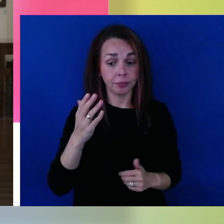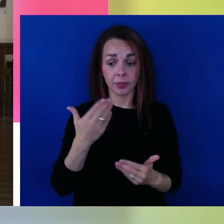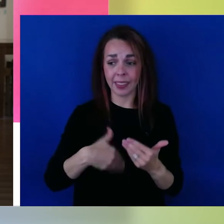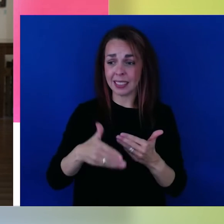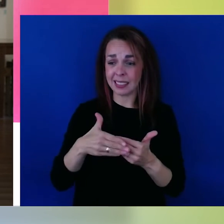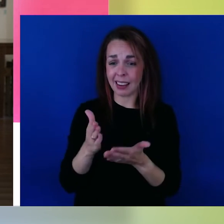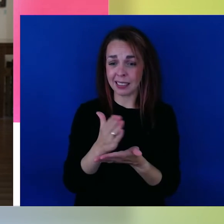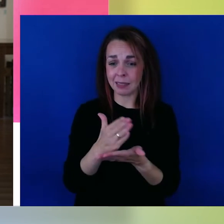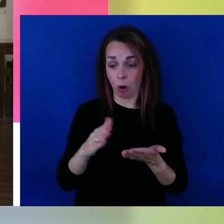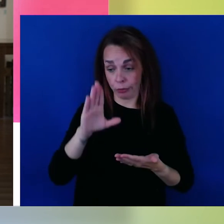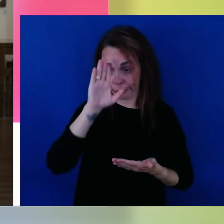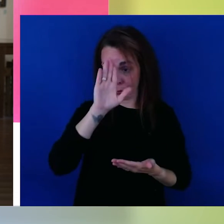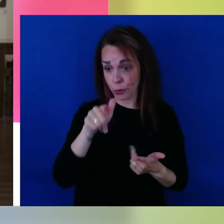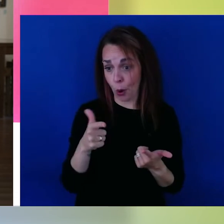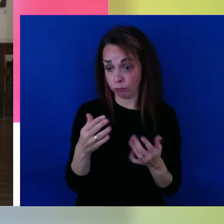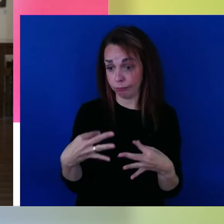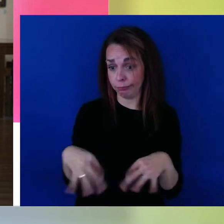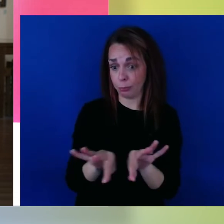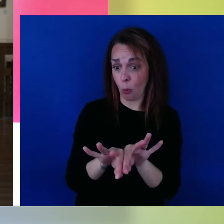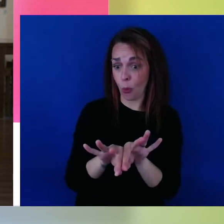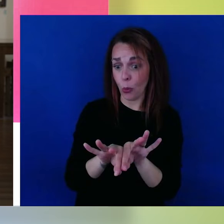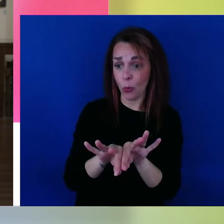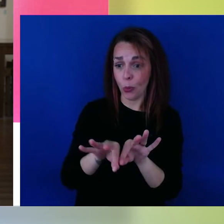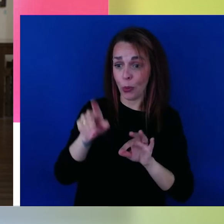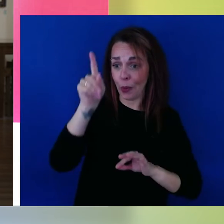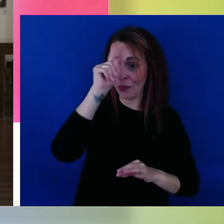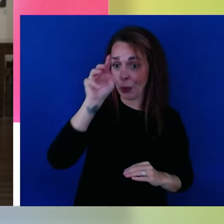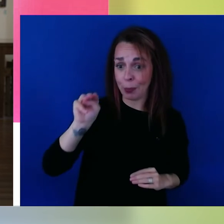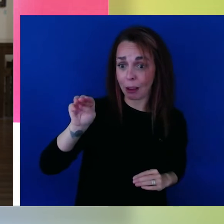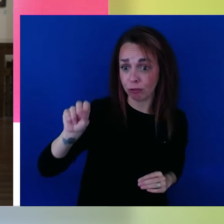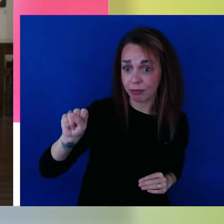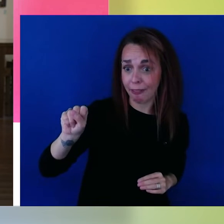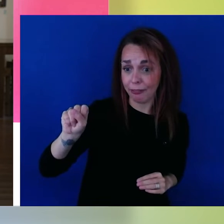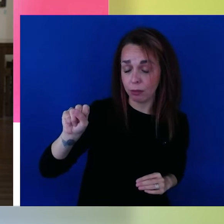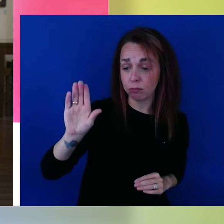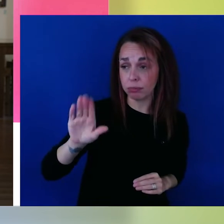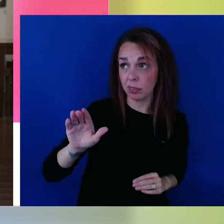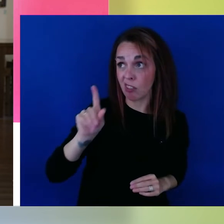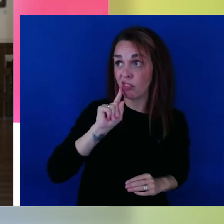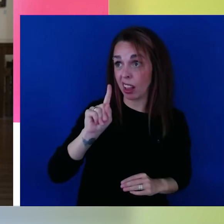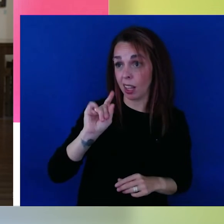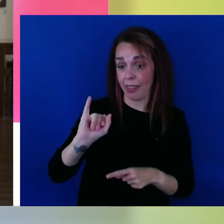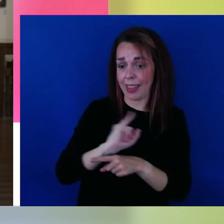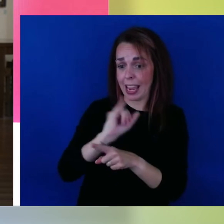I think you know how big it is for Microsoft and I think for the whole industry right now,